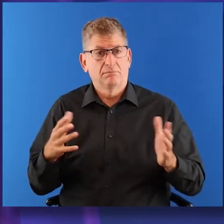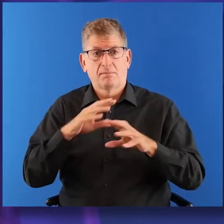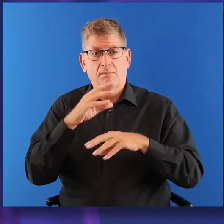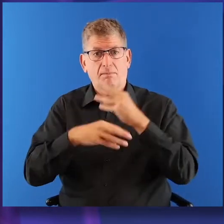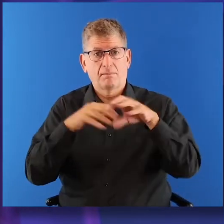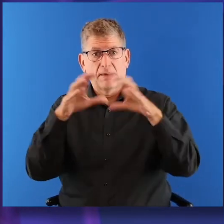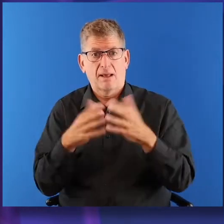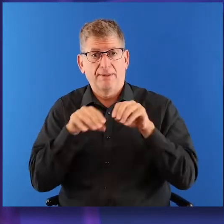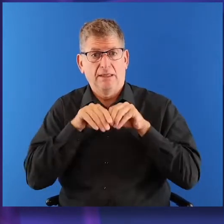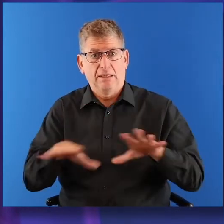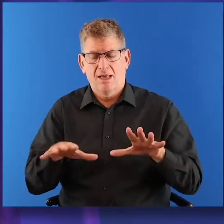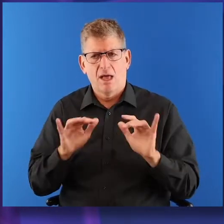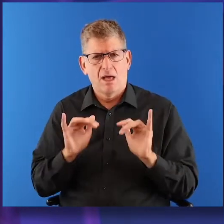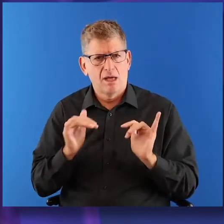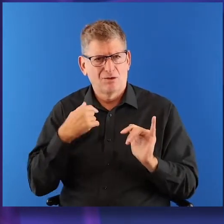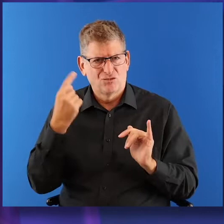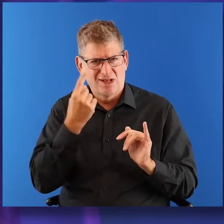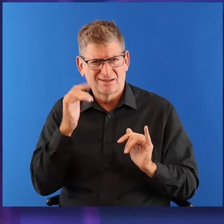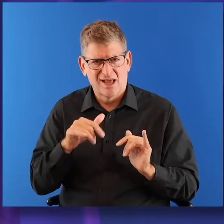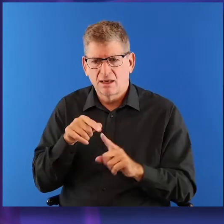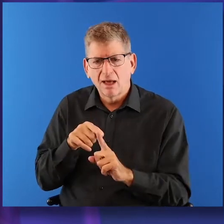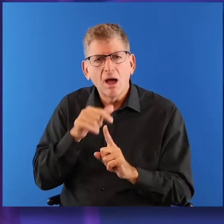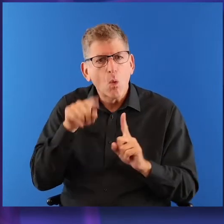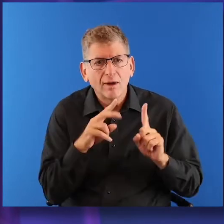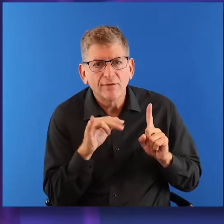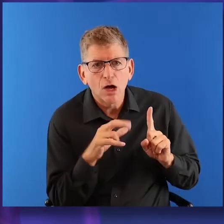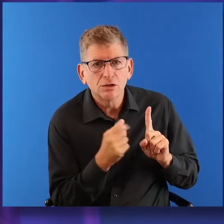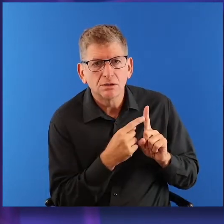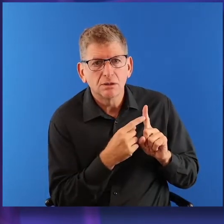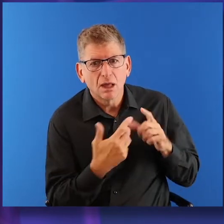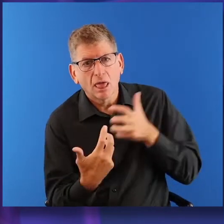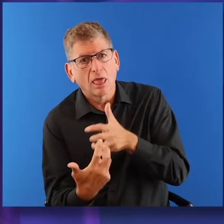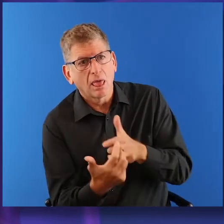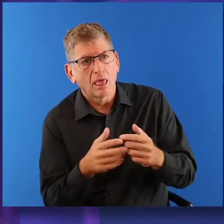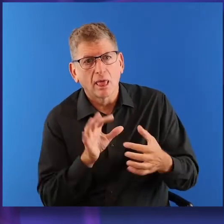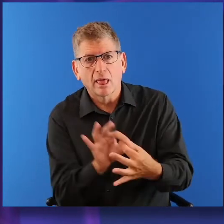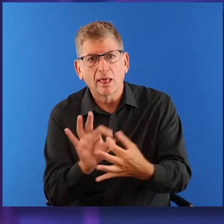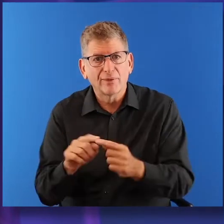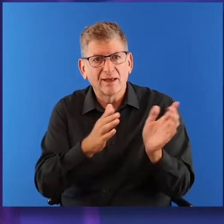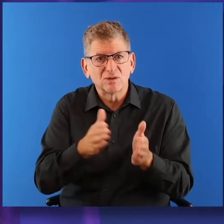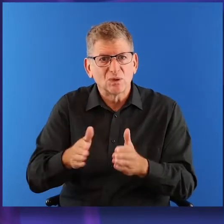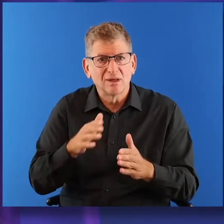It's a social experience of a virus. The dynamics that are driving some people to